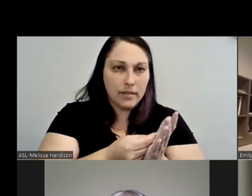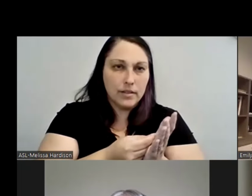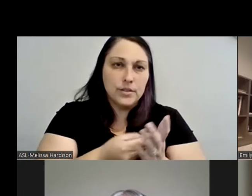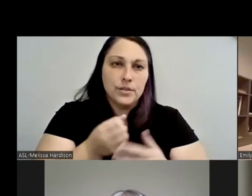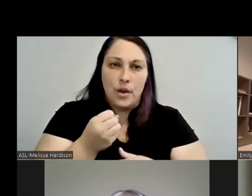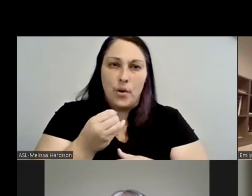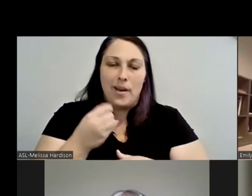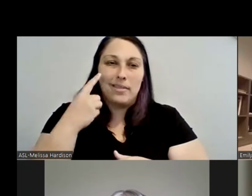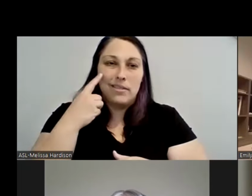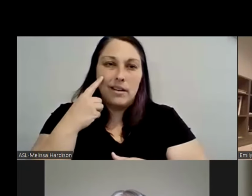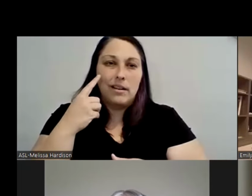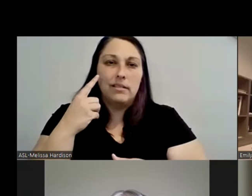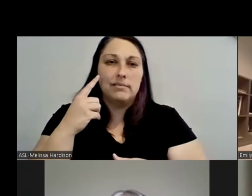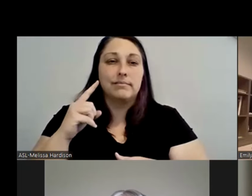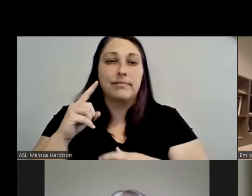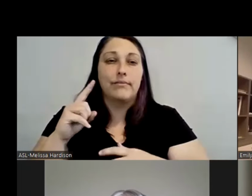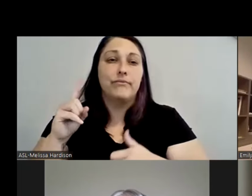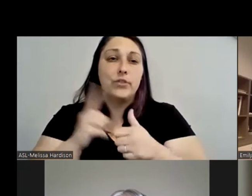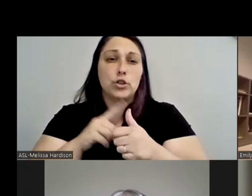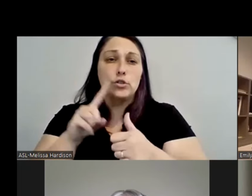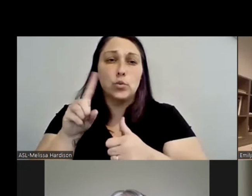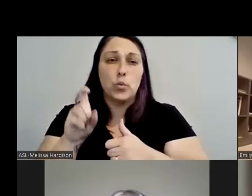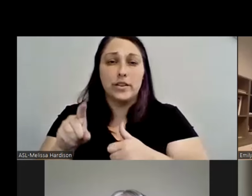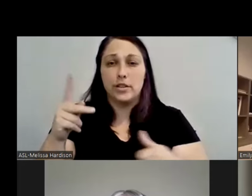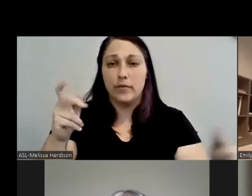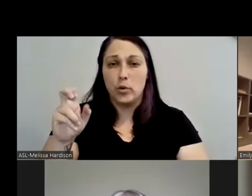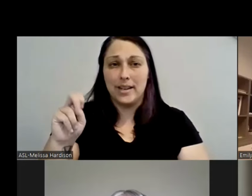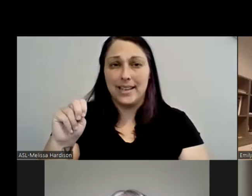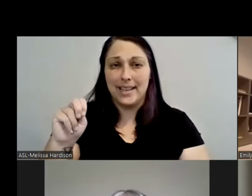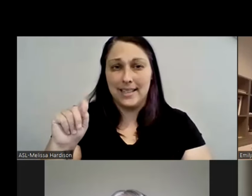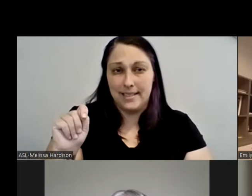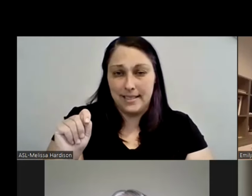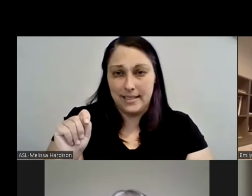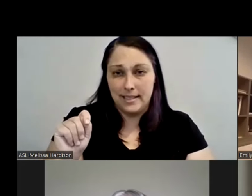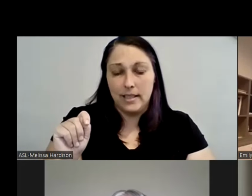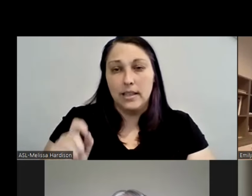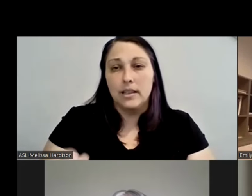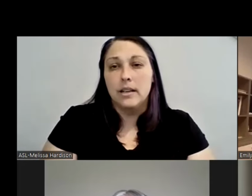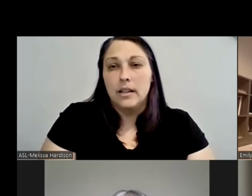So if you look at the slide pictures on the right -- durable medical equipment as well.